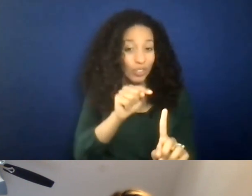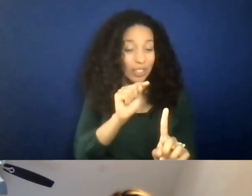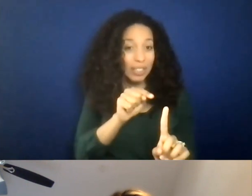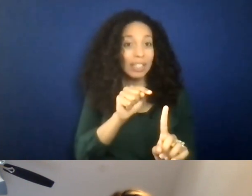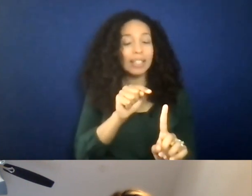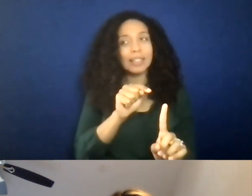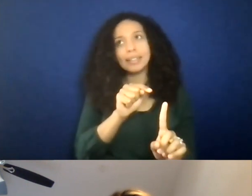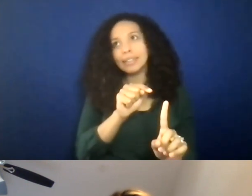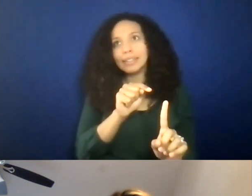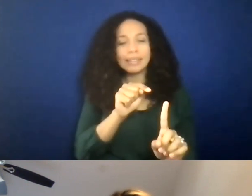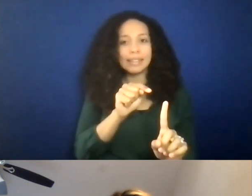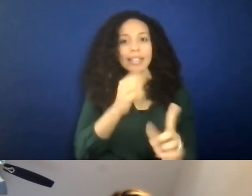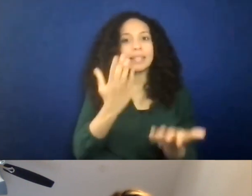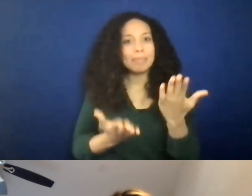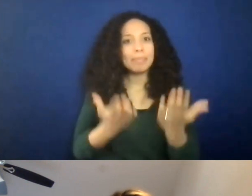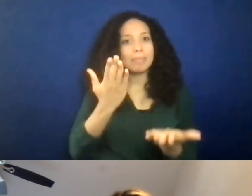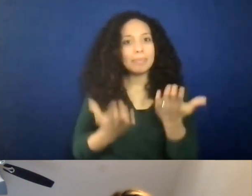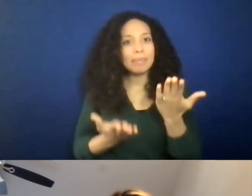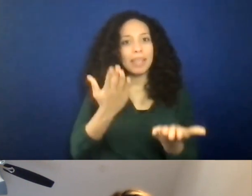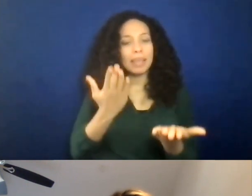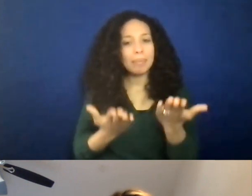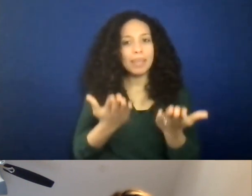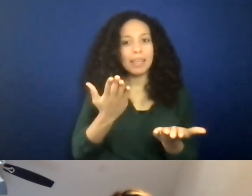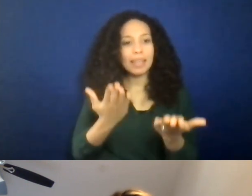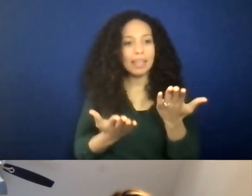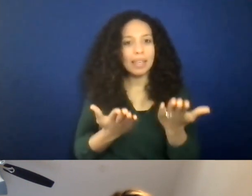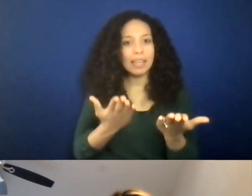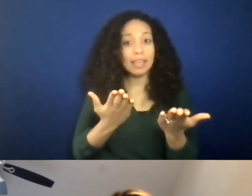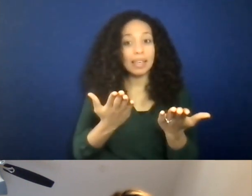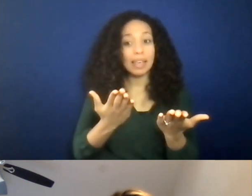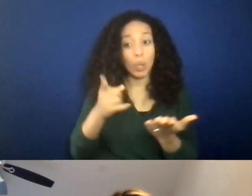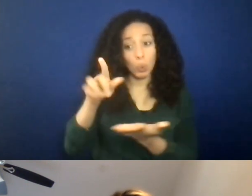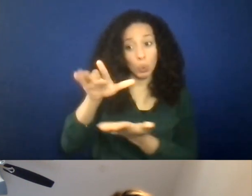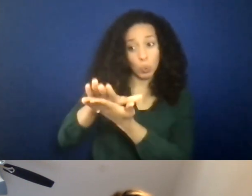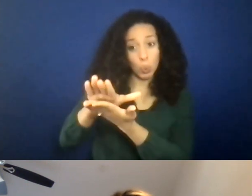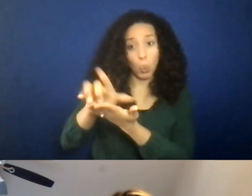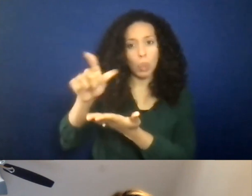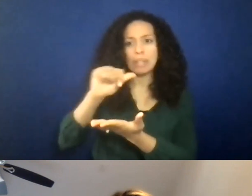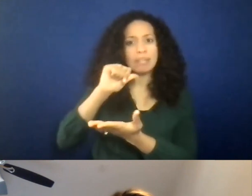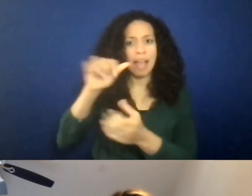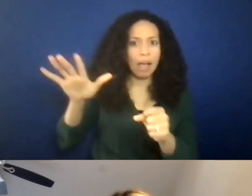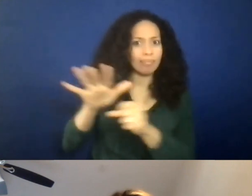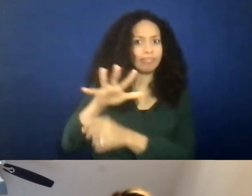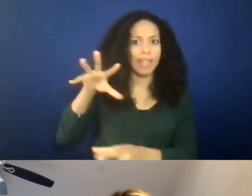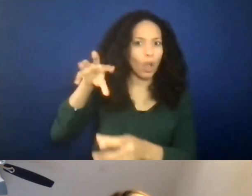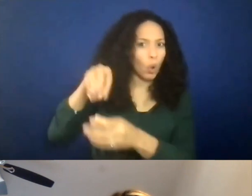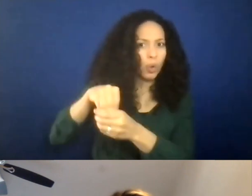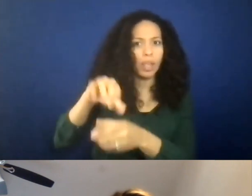they may have in any, any school that's not an inclusive school but instead a school that is a